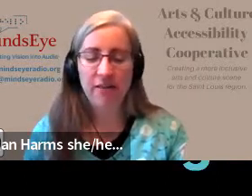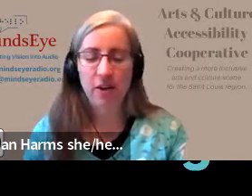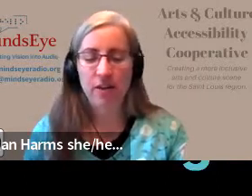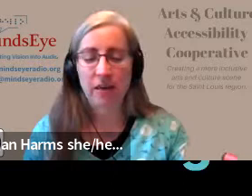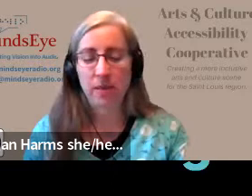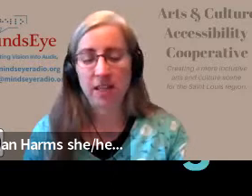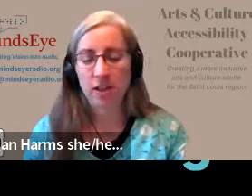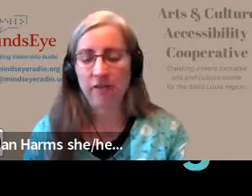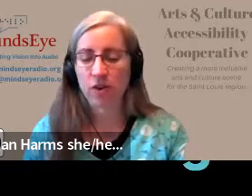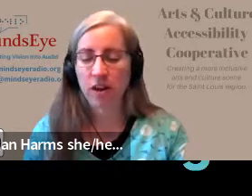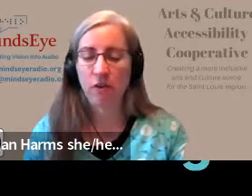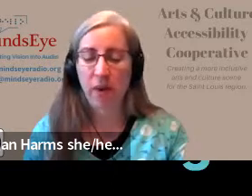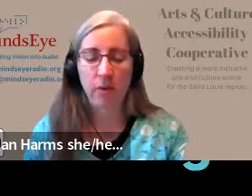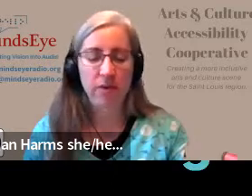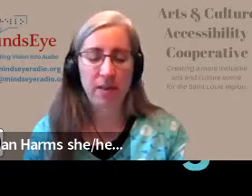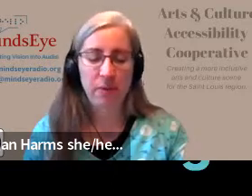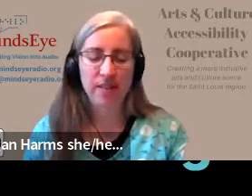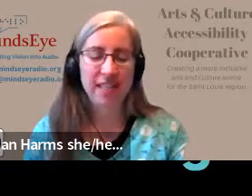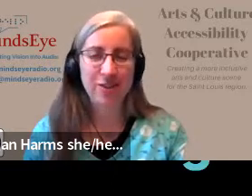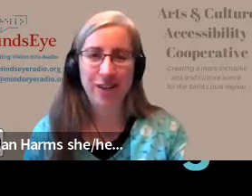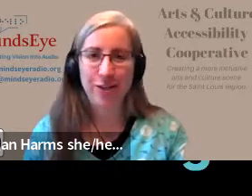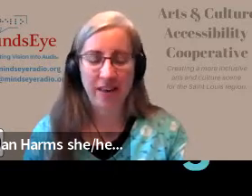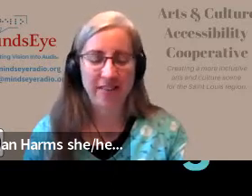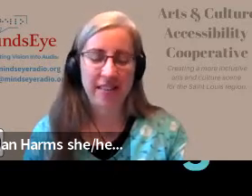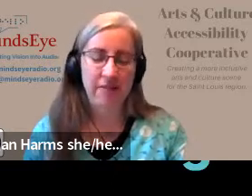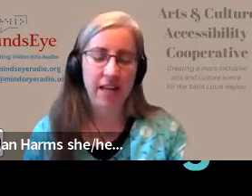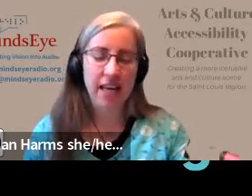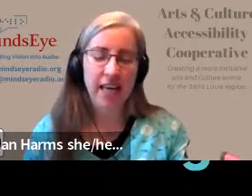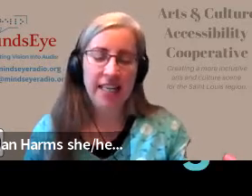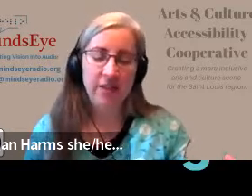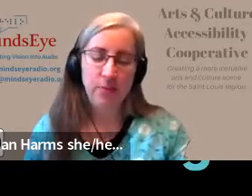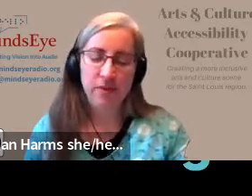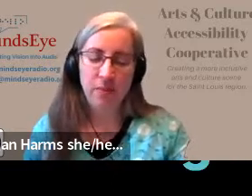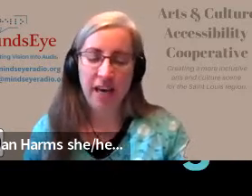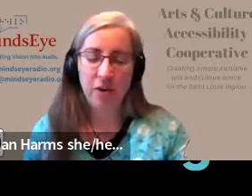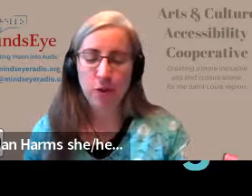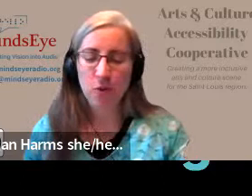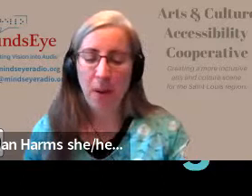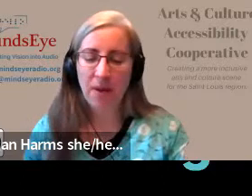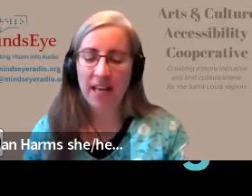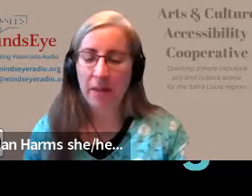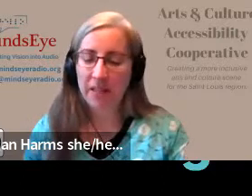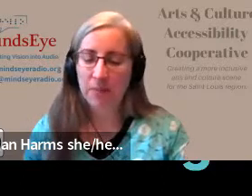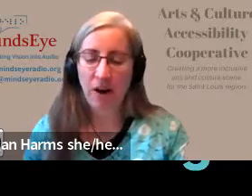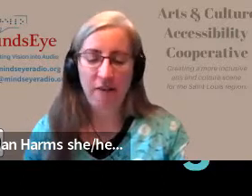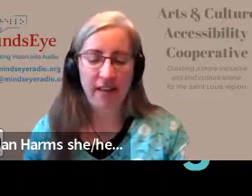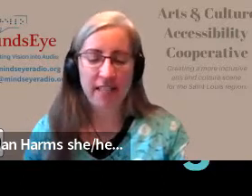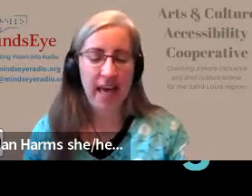he earned the position of starting full back with the Pittsburgh steelers in 2007. He help